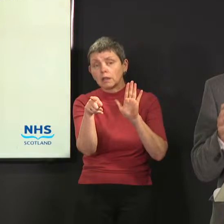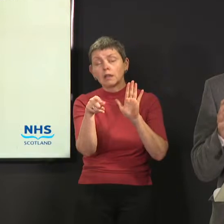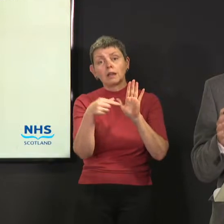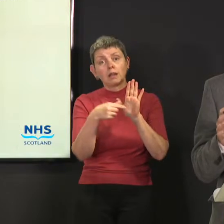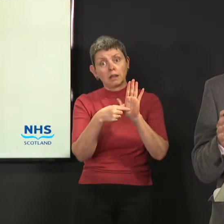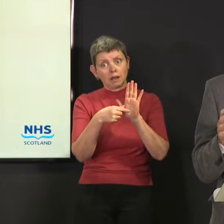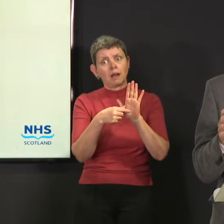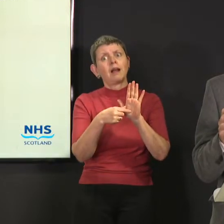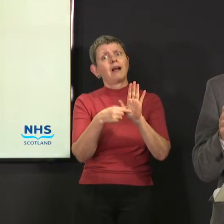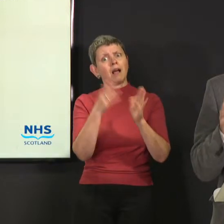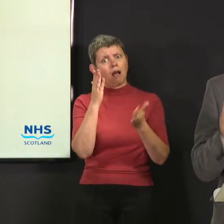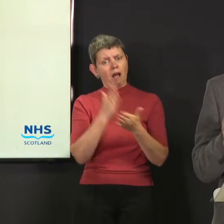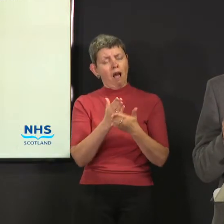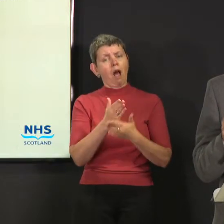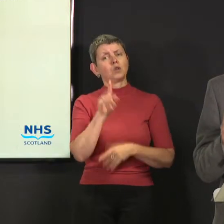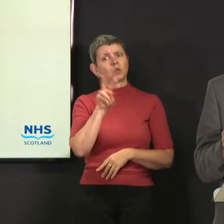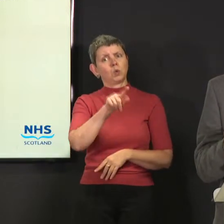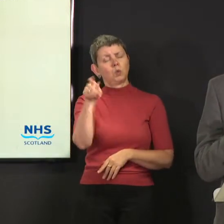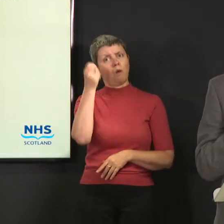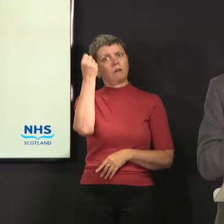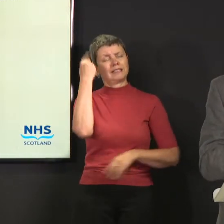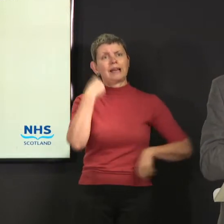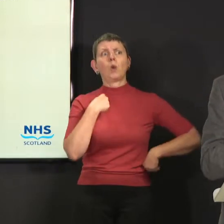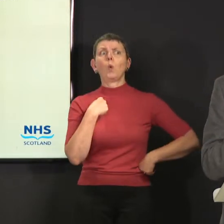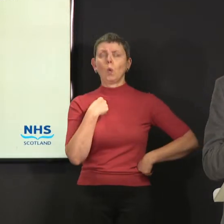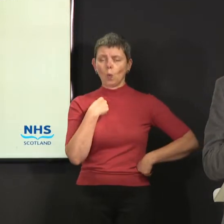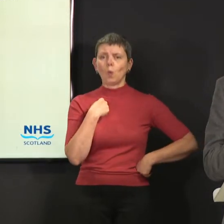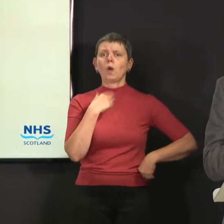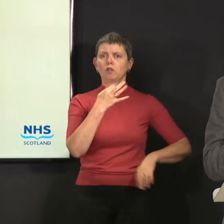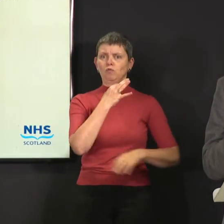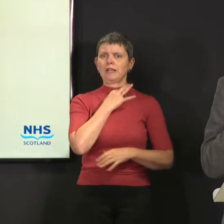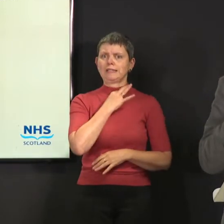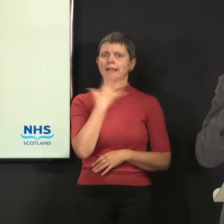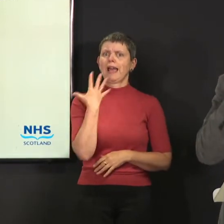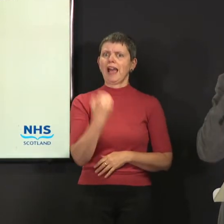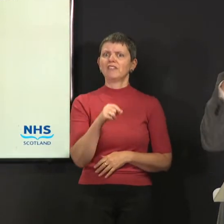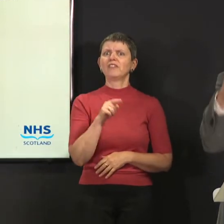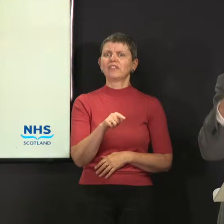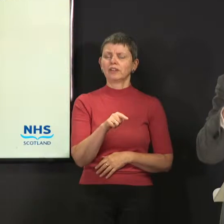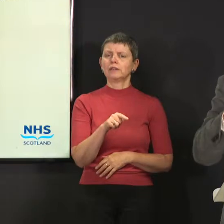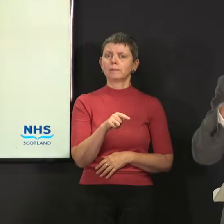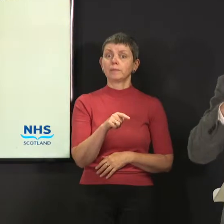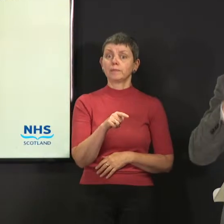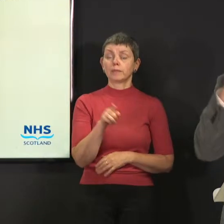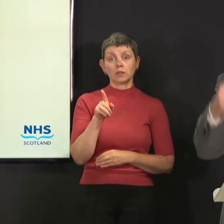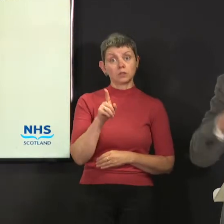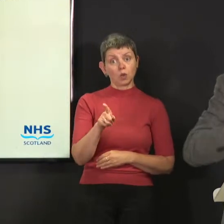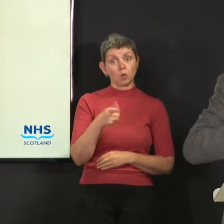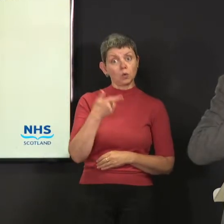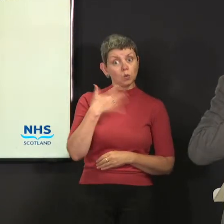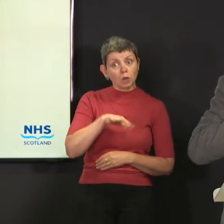high the stakes are, and what we should do in order to get the rewards of air bridges,